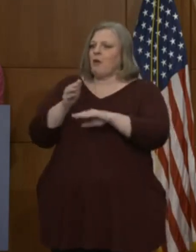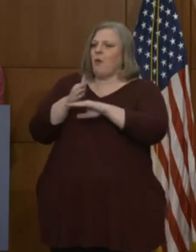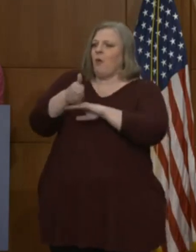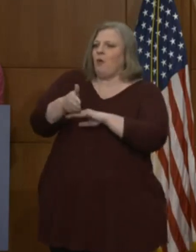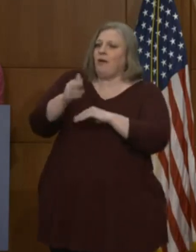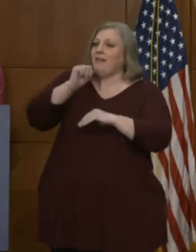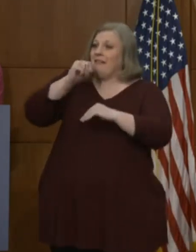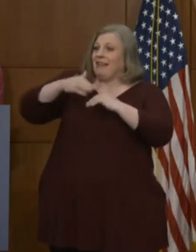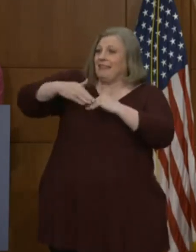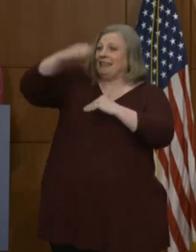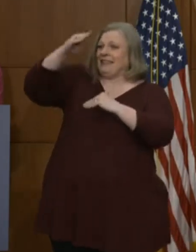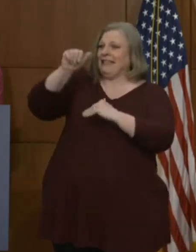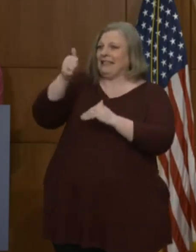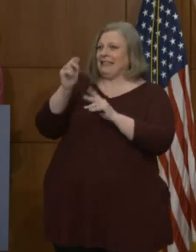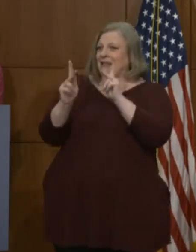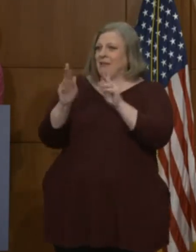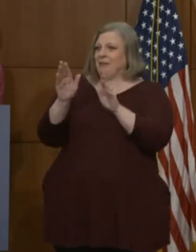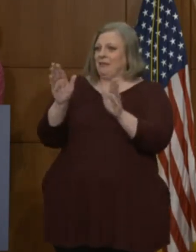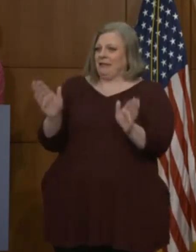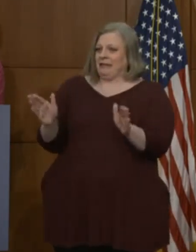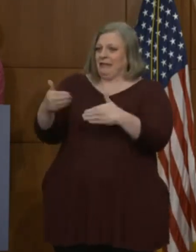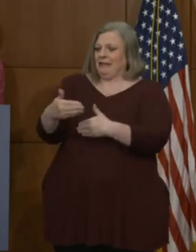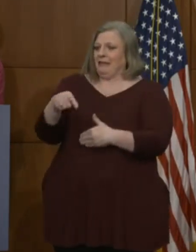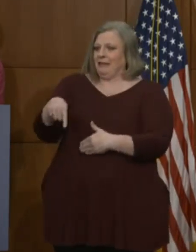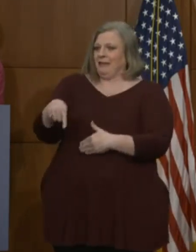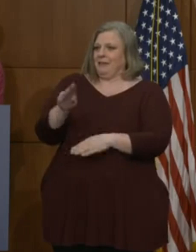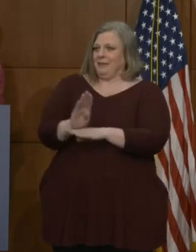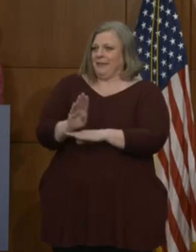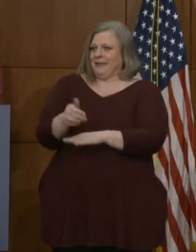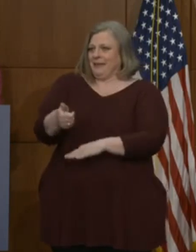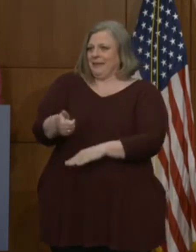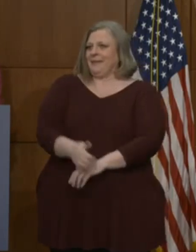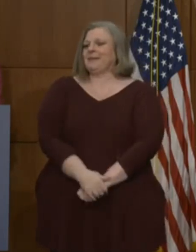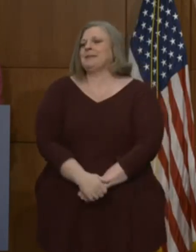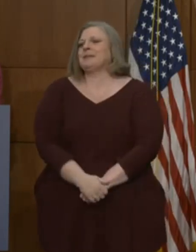THERE ARE WAYS WE CAN SAVE. BY MAKING SURE THAT WE WERE MAD MAKING SURE THAT WE WERE MAD MAKING THE CONTENT OF THE MAKING THE CONTENT OF THE SOCIAL. NOT HAVE MORE THAN TEN